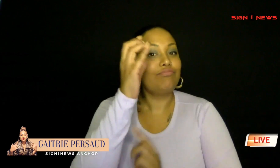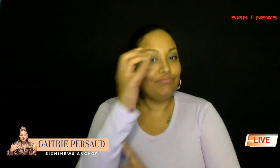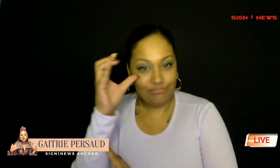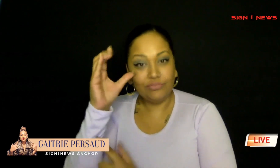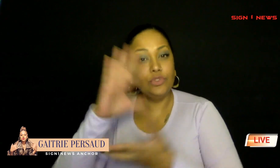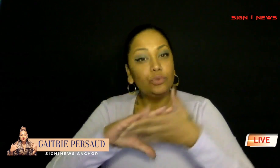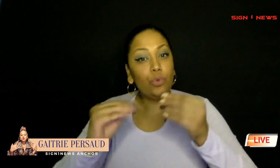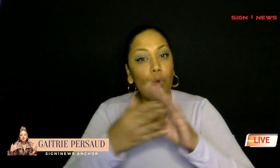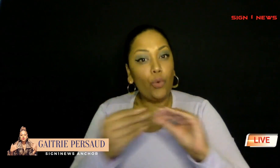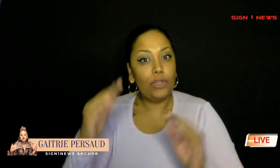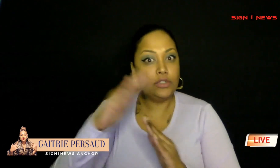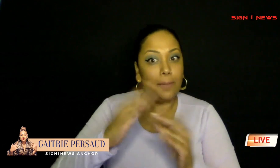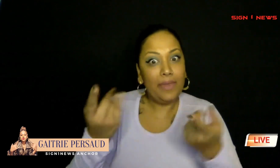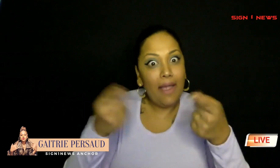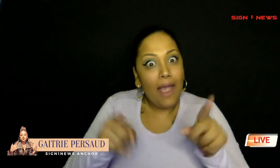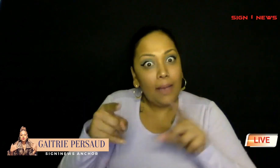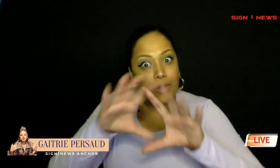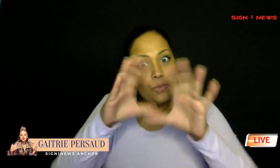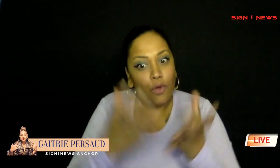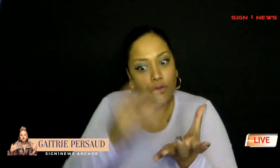Here's a quick look at the top trending stories making headlines today.